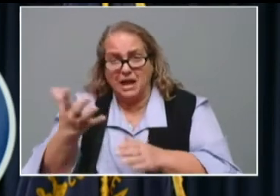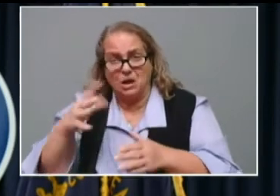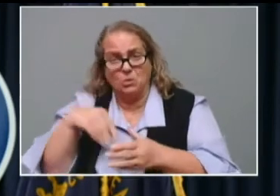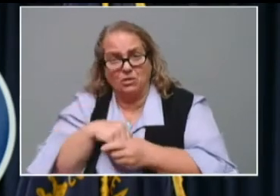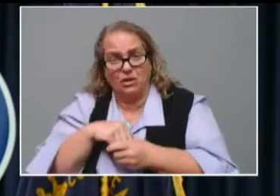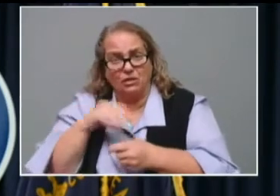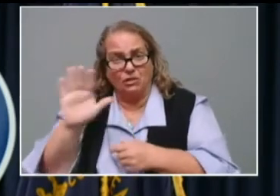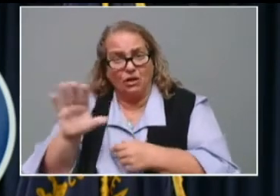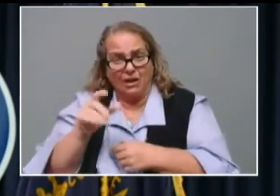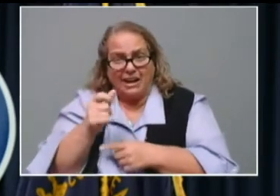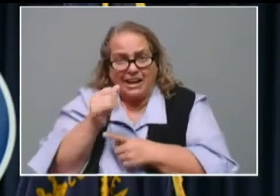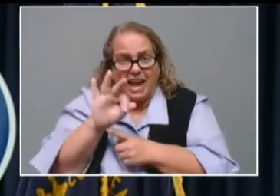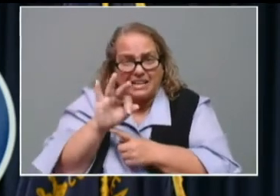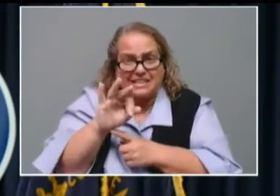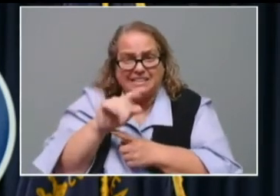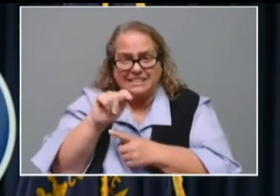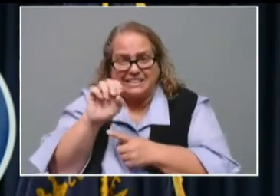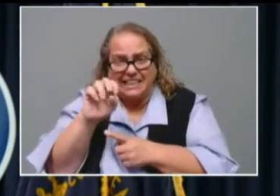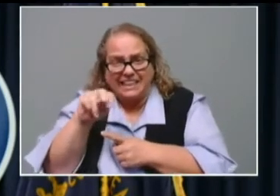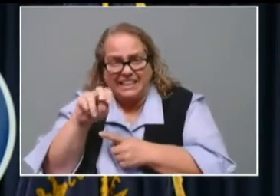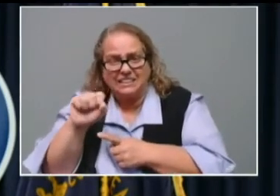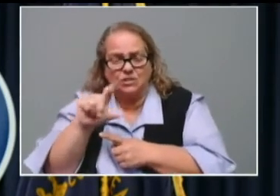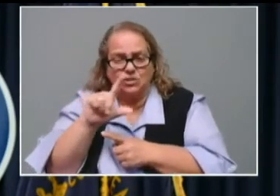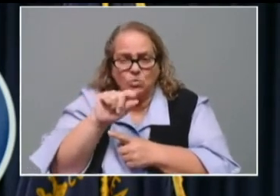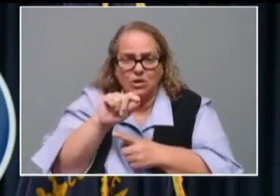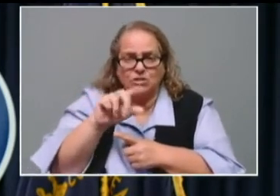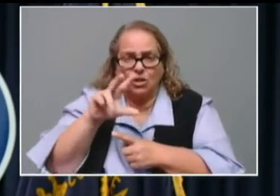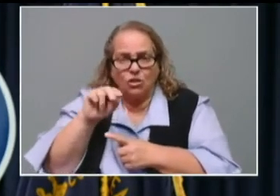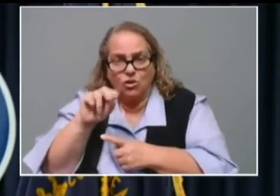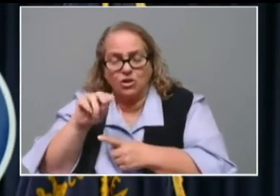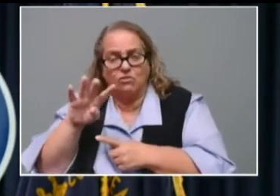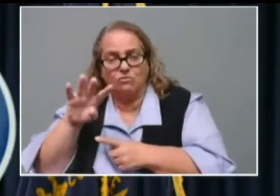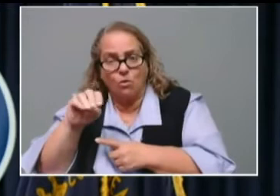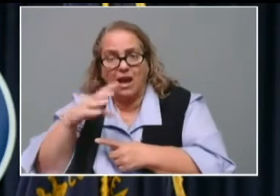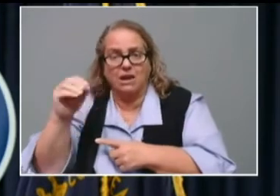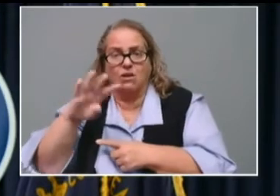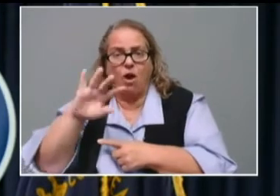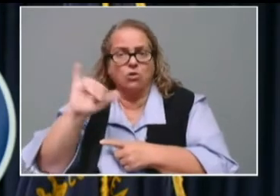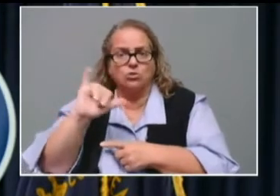and their 30s and the 40s. We also have 47 year old man from Clay County all in